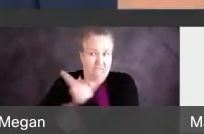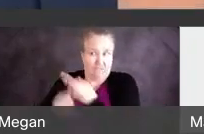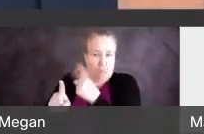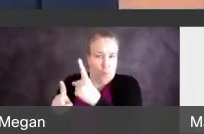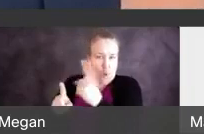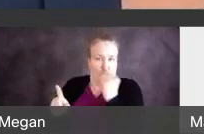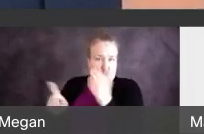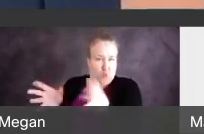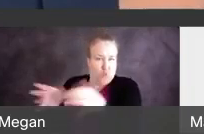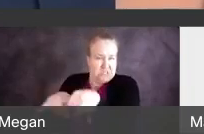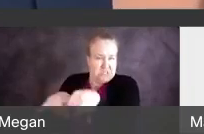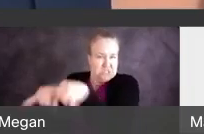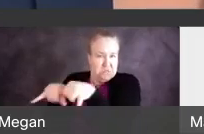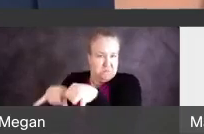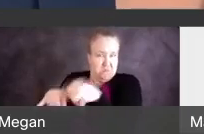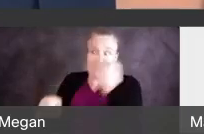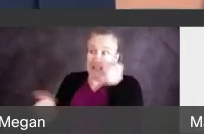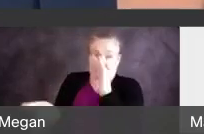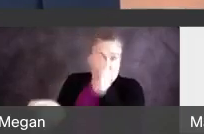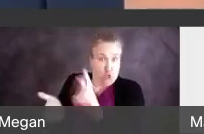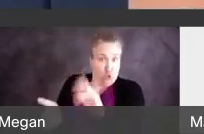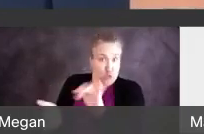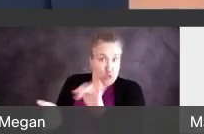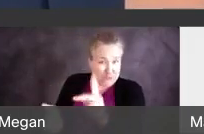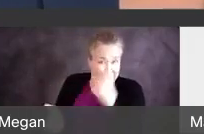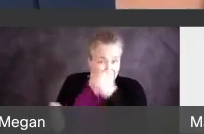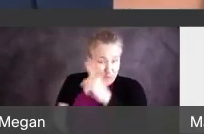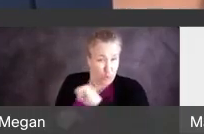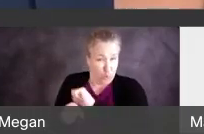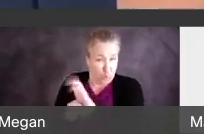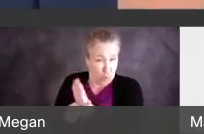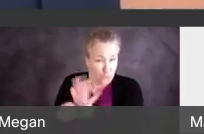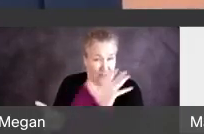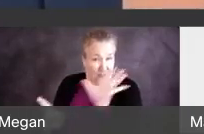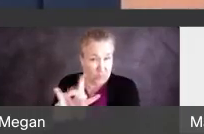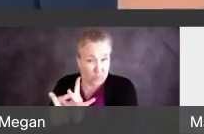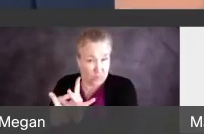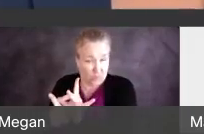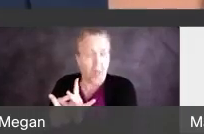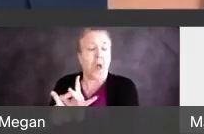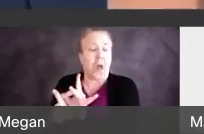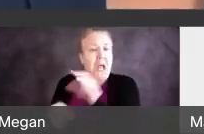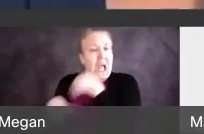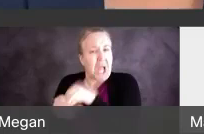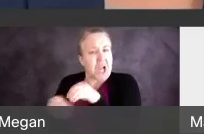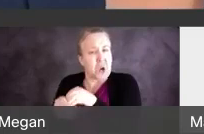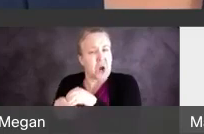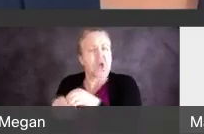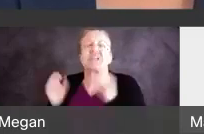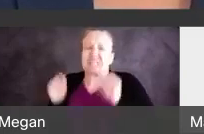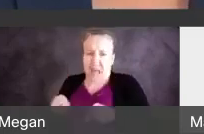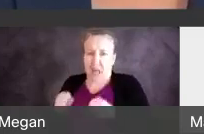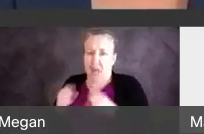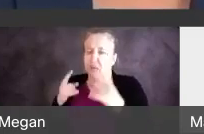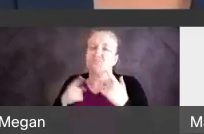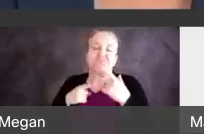are low risk for severe COVID-19 disease indoors without wearing masks or physical distancing.